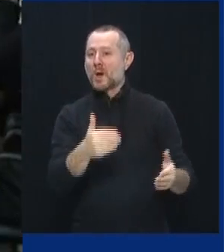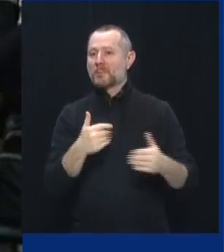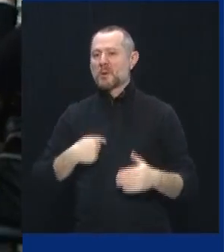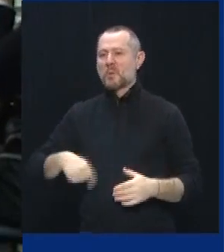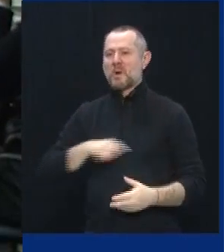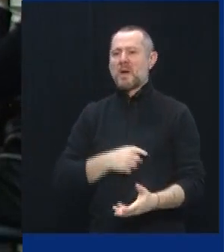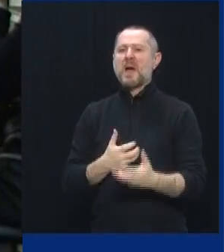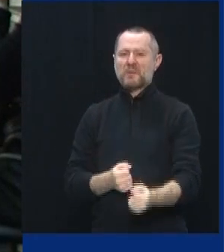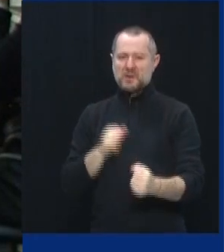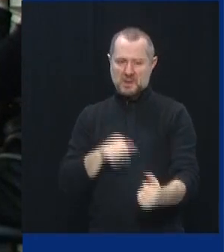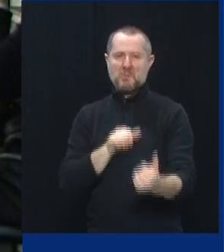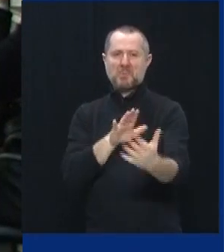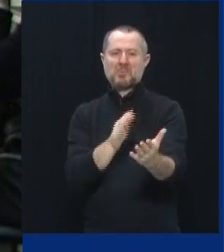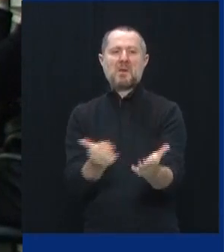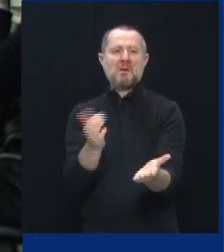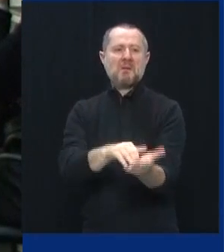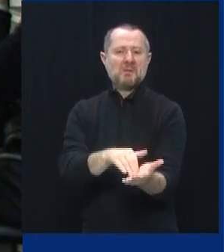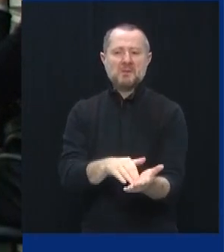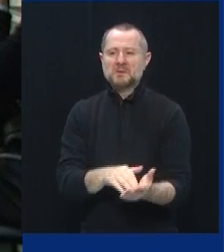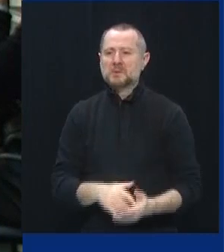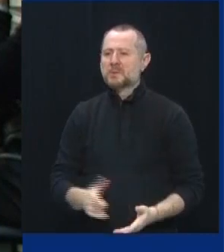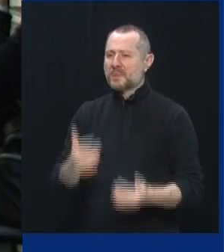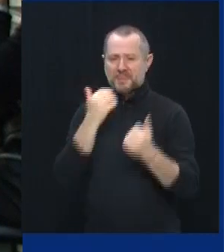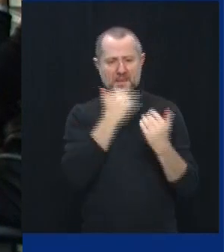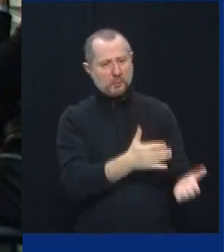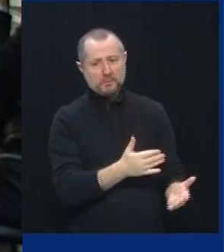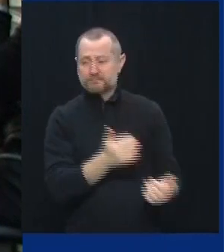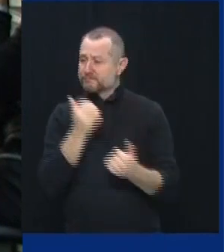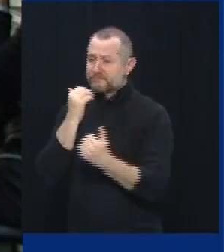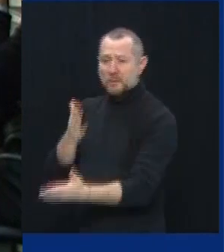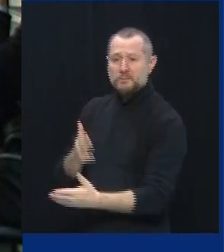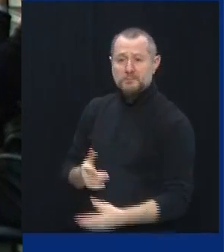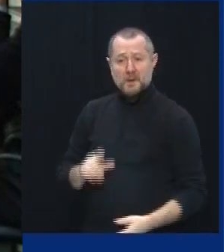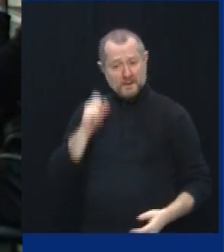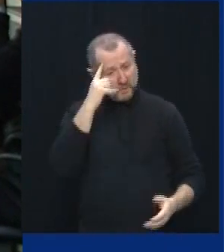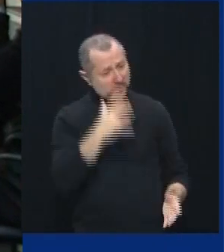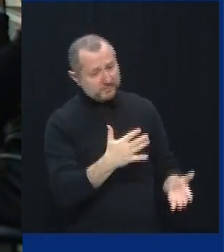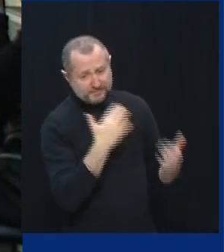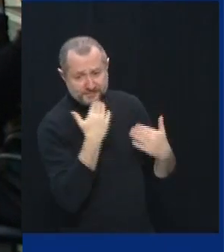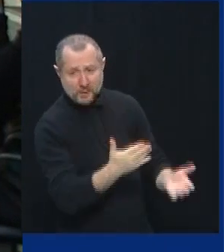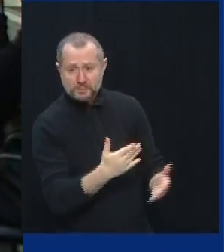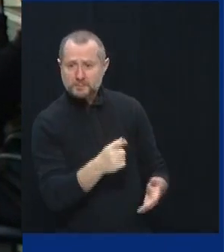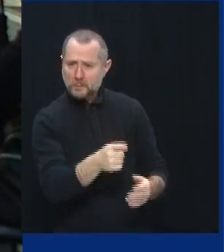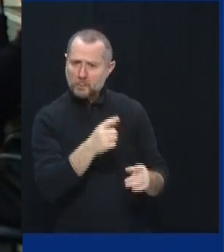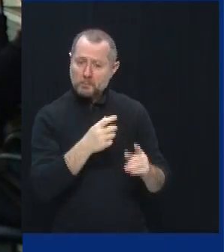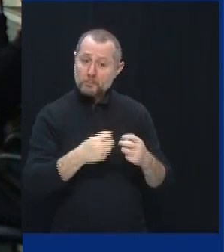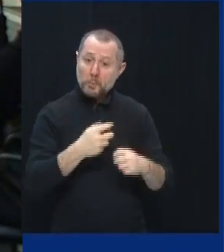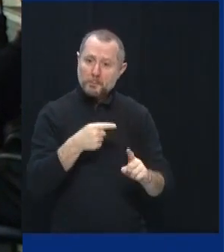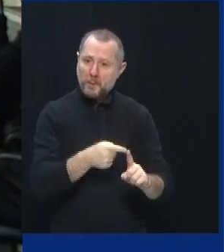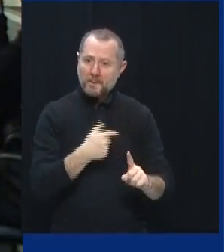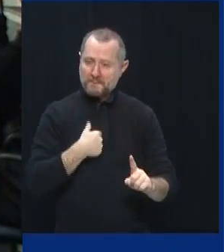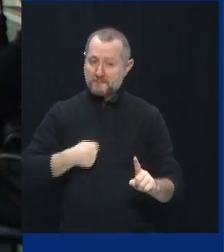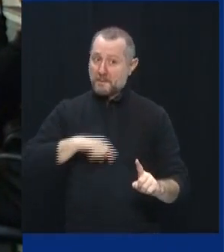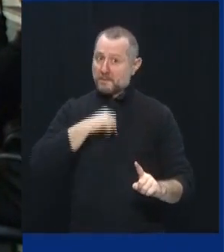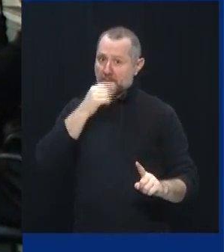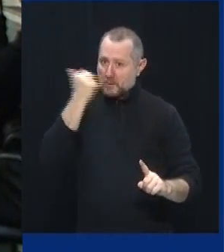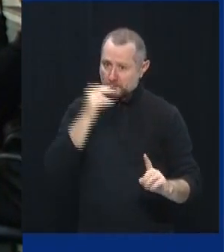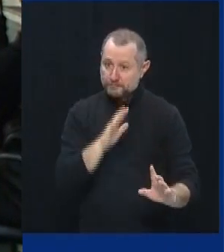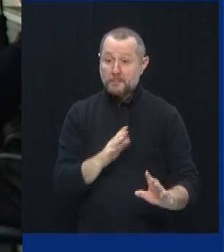WITH OUR BUSES. FINALLY ANOTHER STORM IS ON THE HORIZON AND WE'RE CONFIDENT WE CAN HANDLE WHATEVER COMES OUR WAY. THANKS, GOVERNOR.